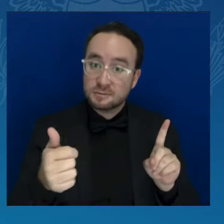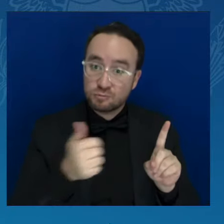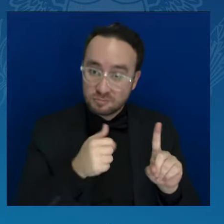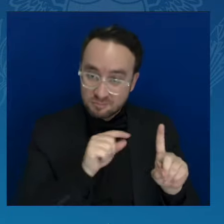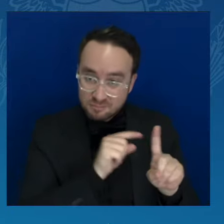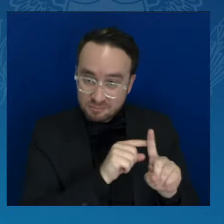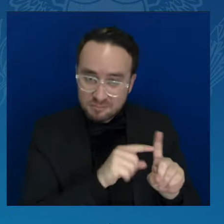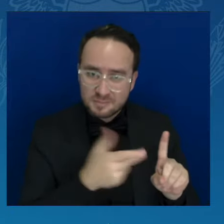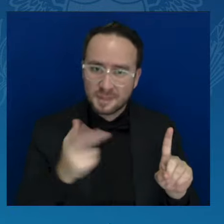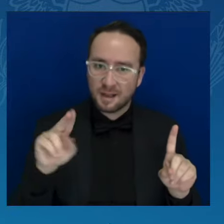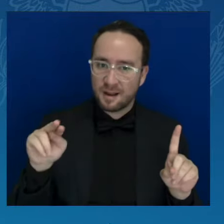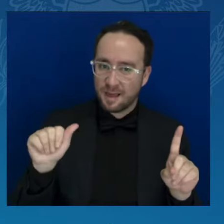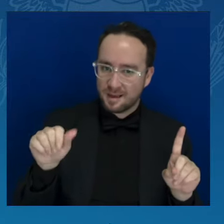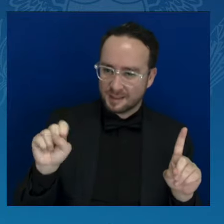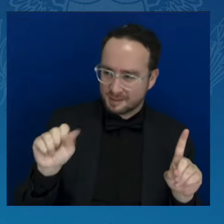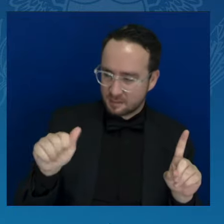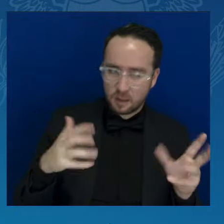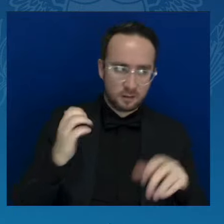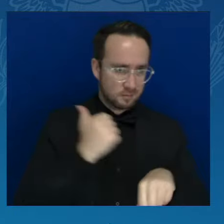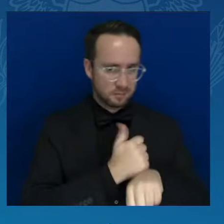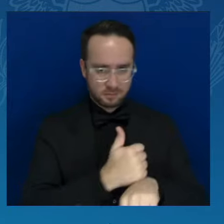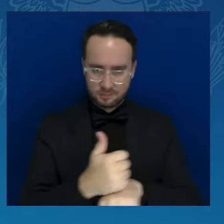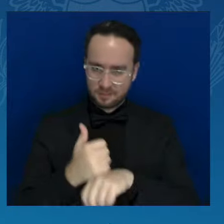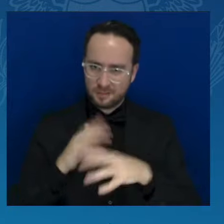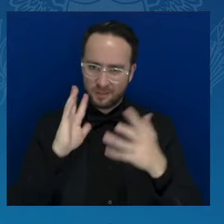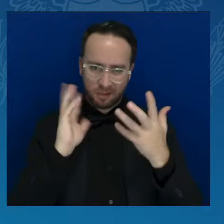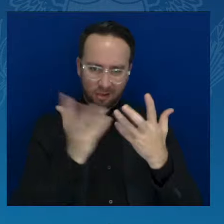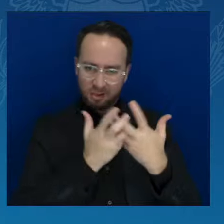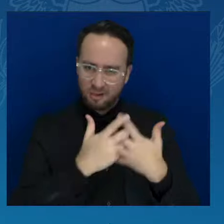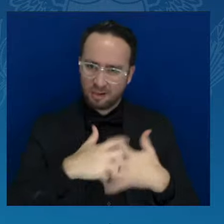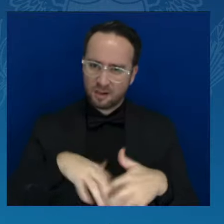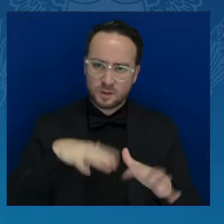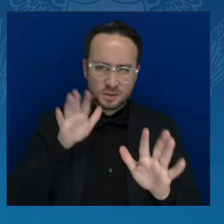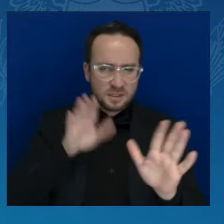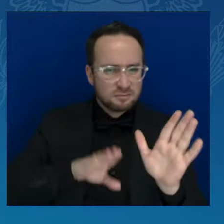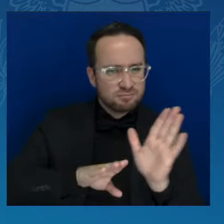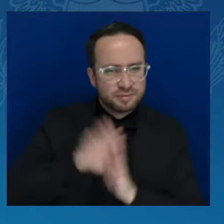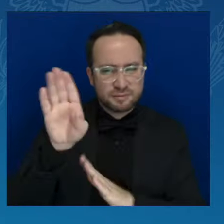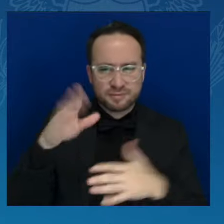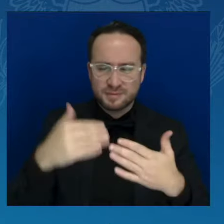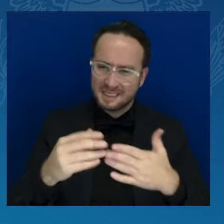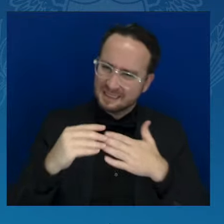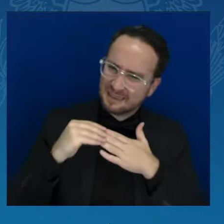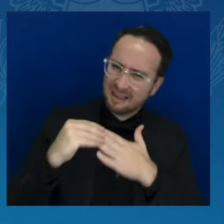And thanks to all of you for your remarks. But again, more importantly, for everything you're doing